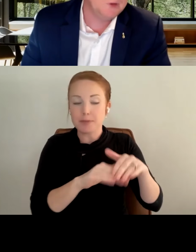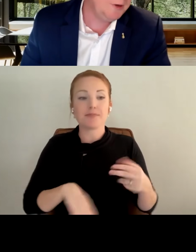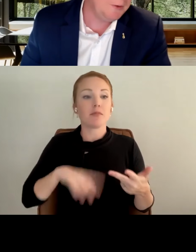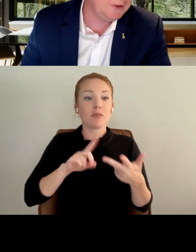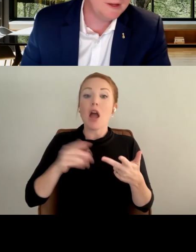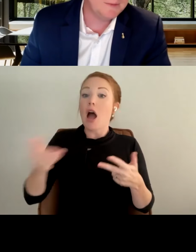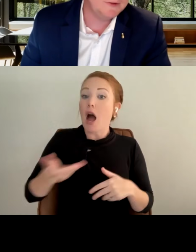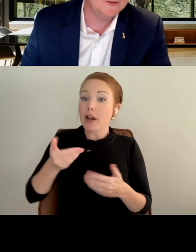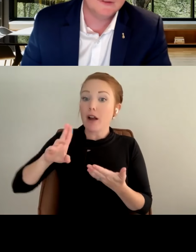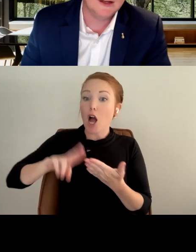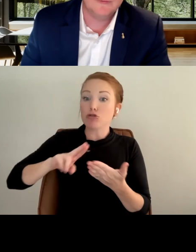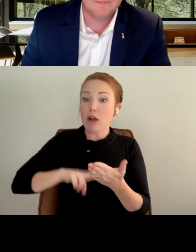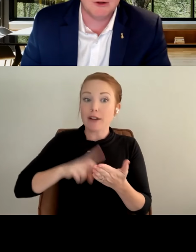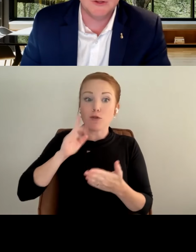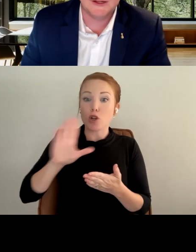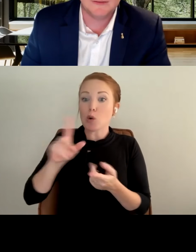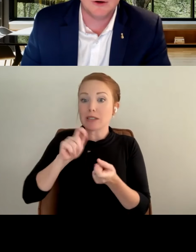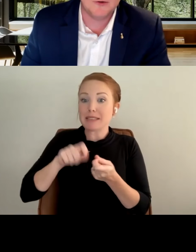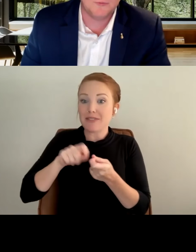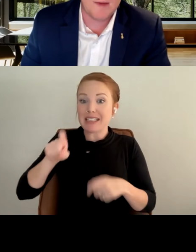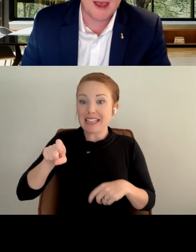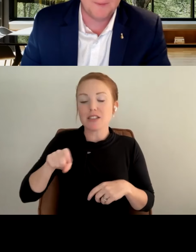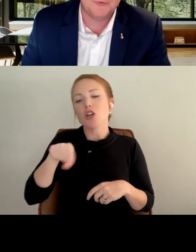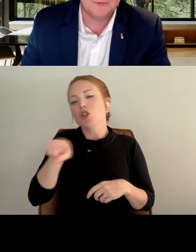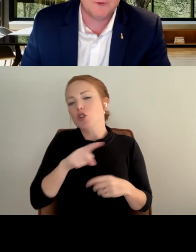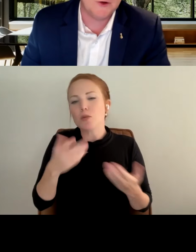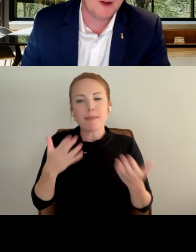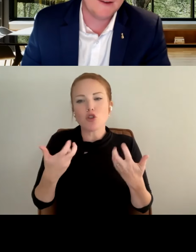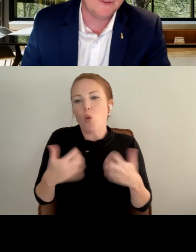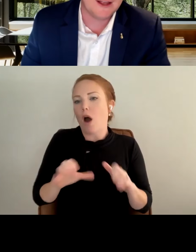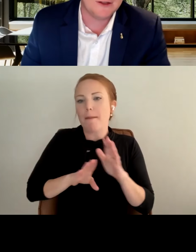Nobody wants to be in the business of building their own web apps when they're trying to sell